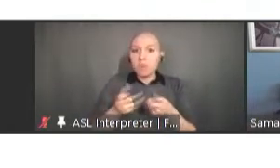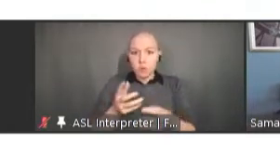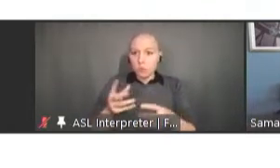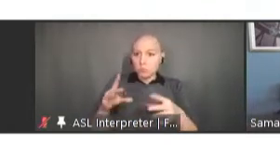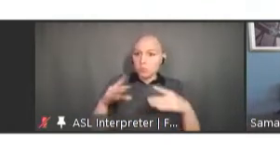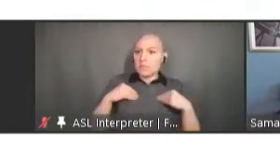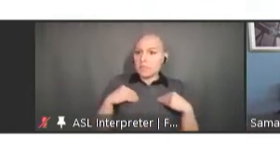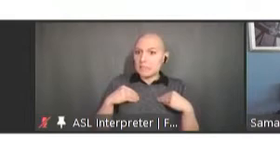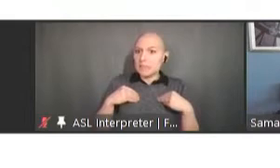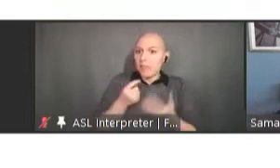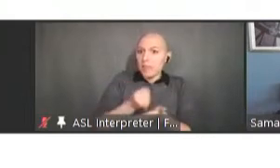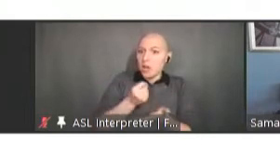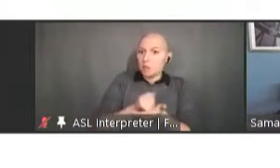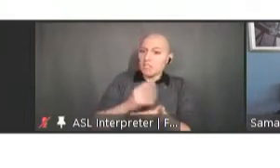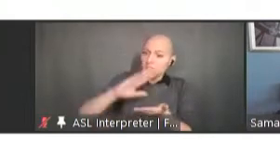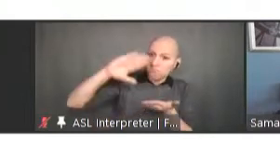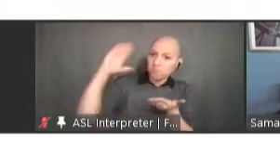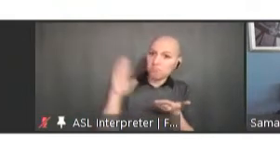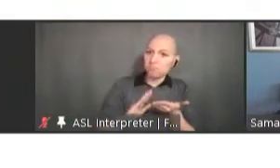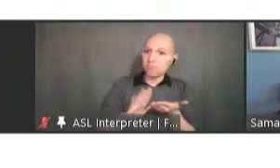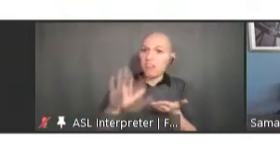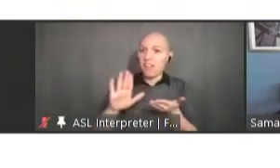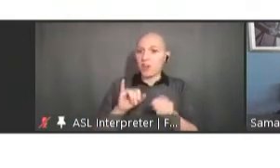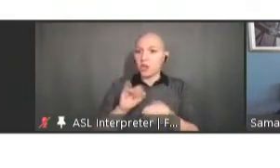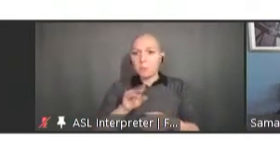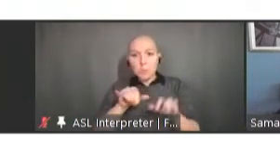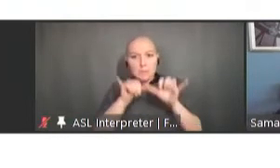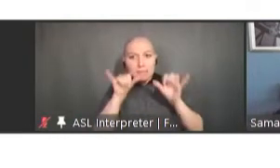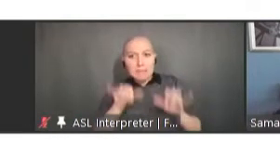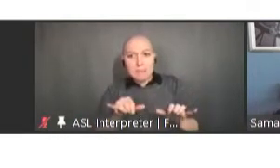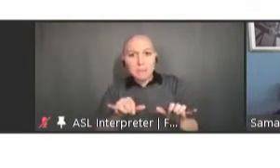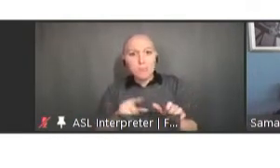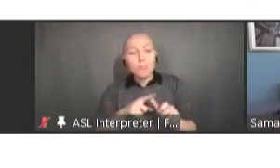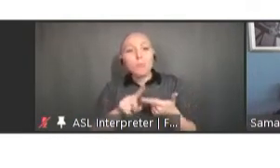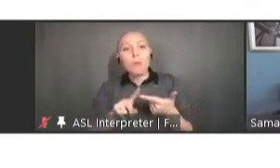immunity or those with autoimmune diseases who may experience a blunted response.